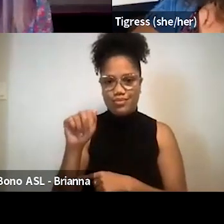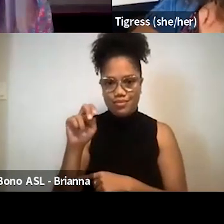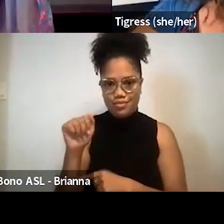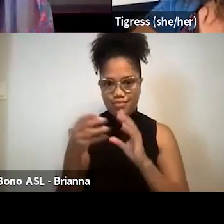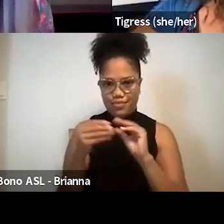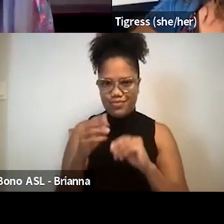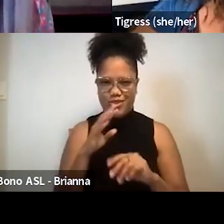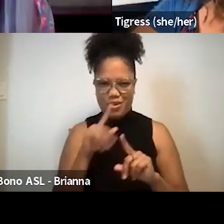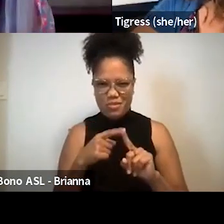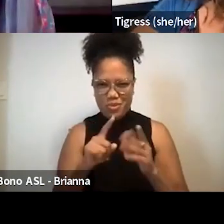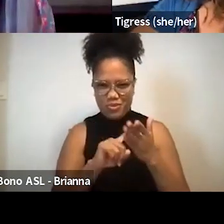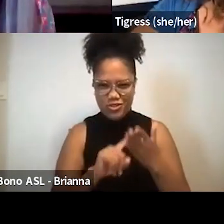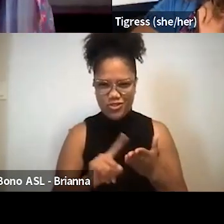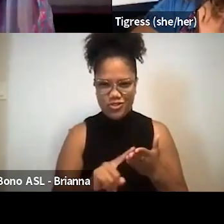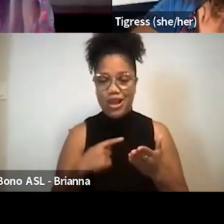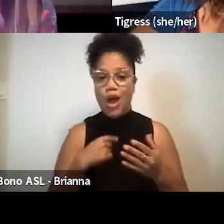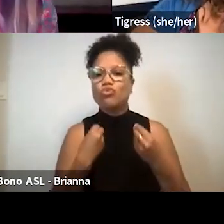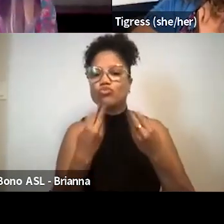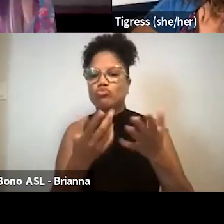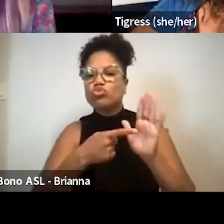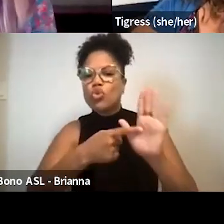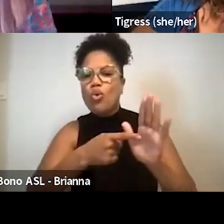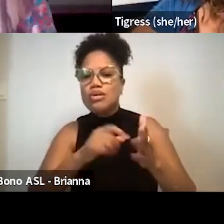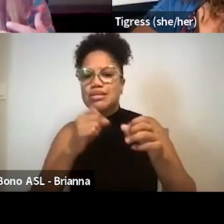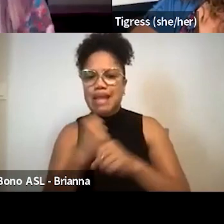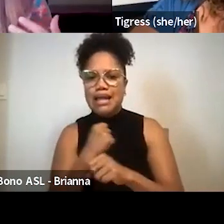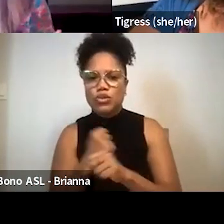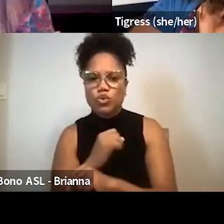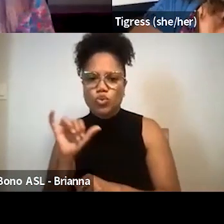just a couple of stats that I can share just in terms of how prevalent